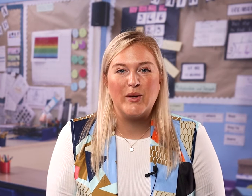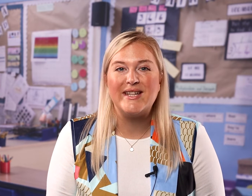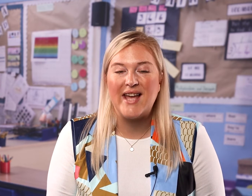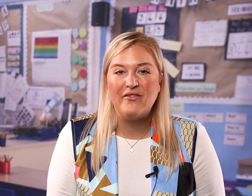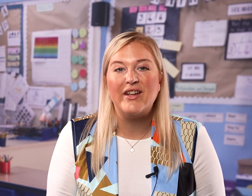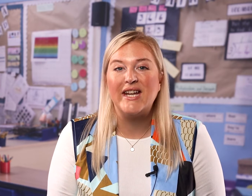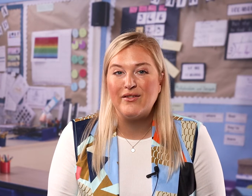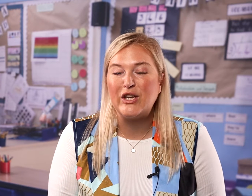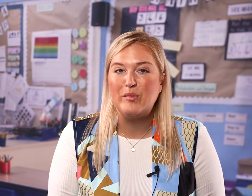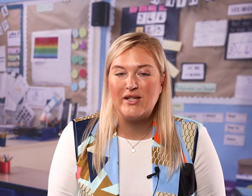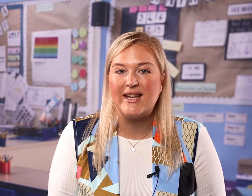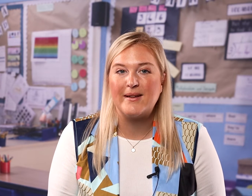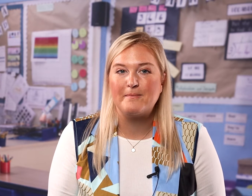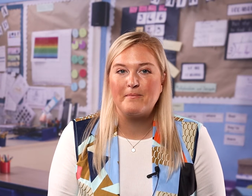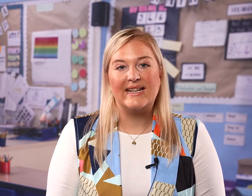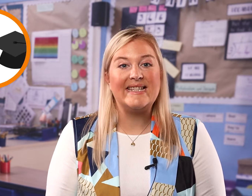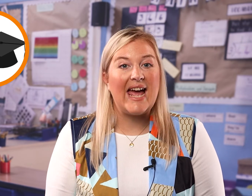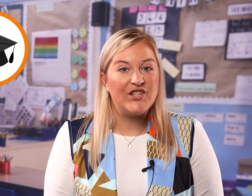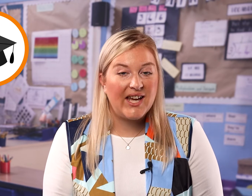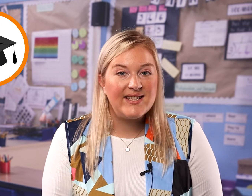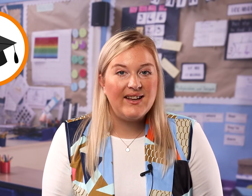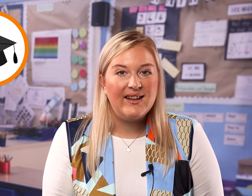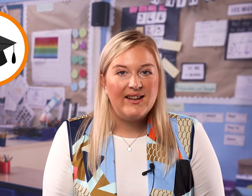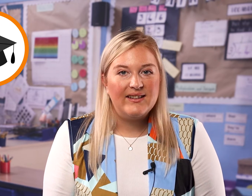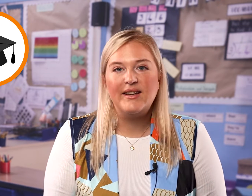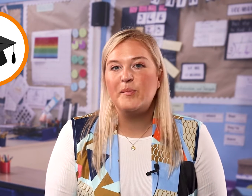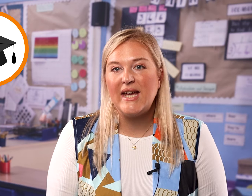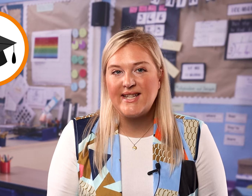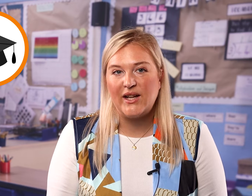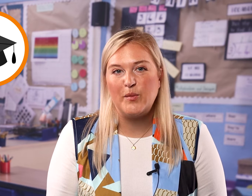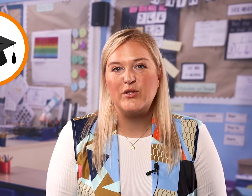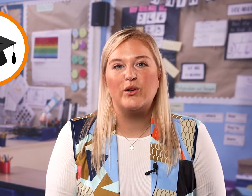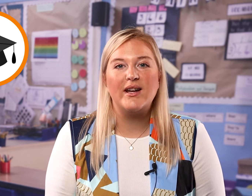between the Deaf and hearing community. As an educator learning BSL opens your